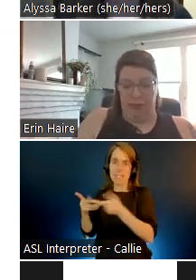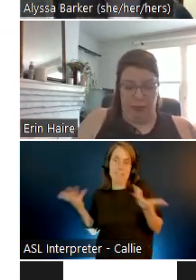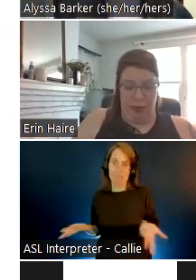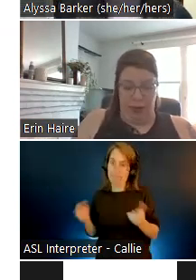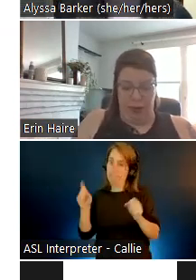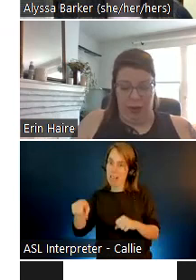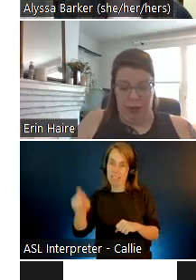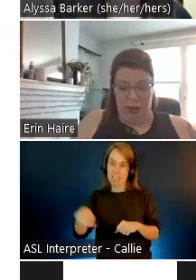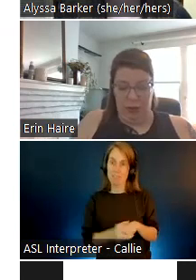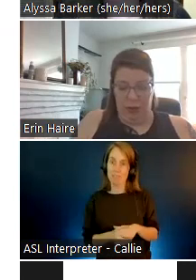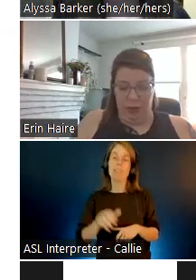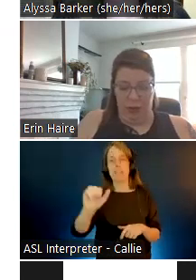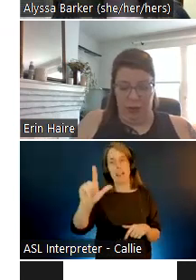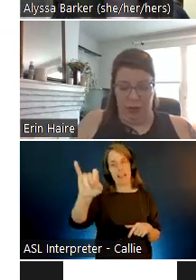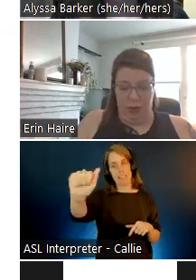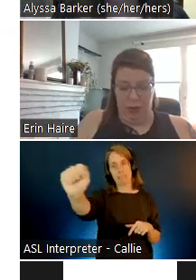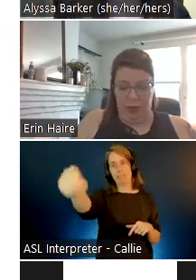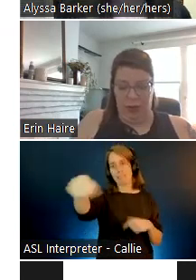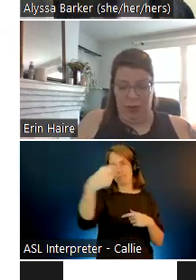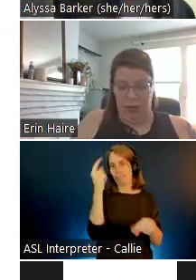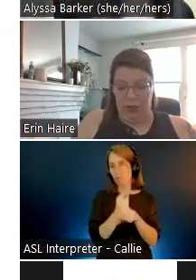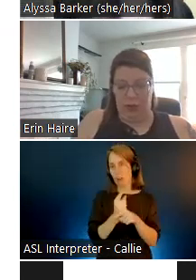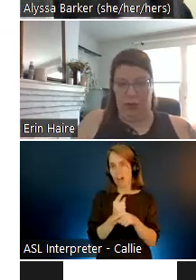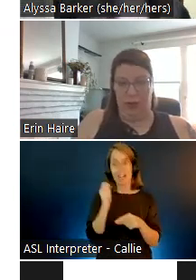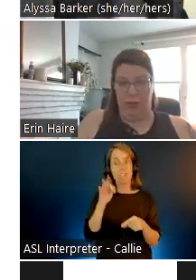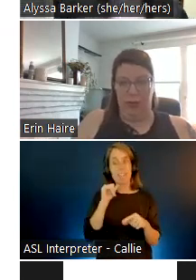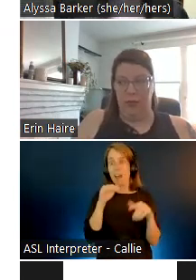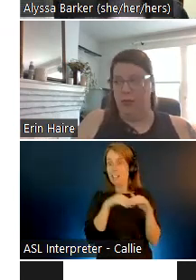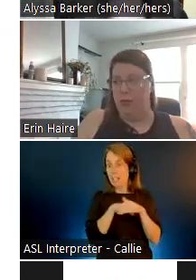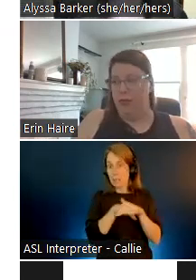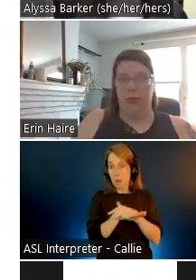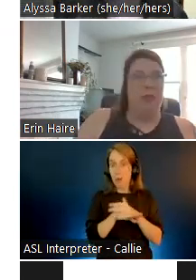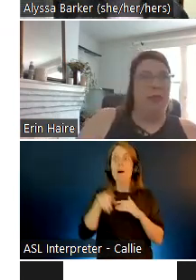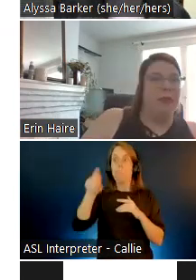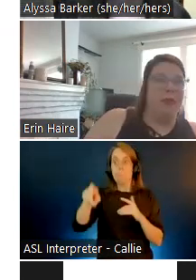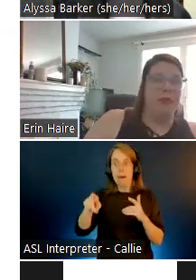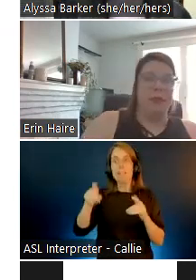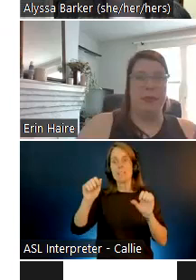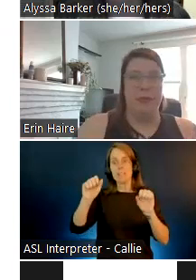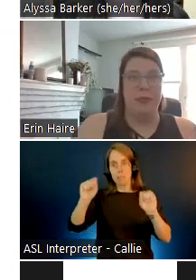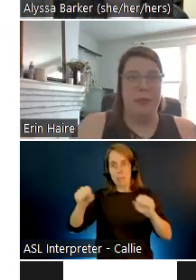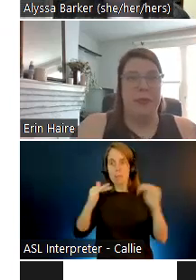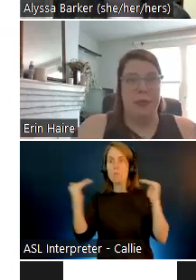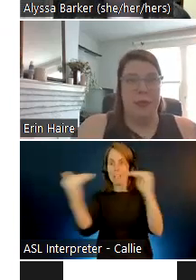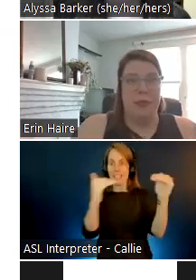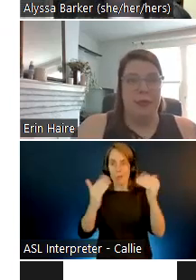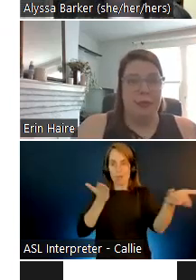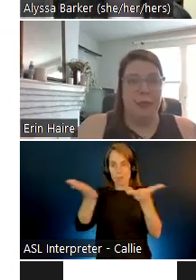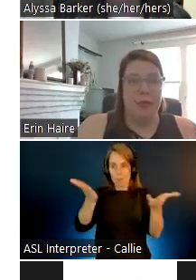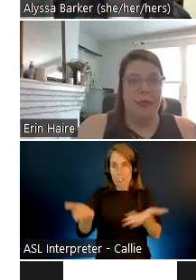accessible then they would need to to find a way to still offer those same those same services and